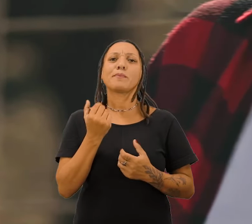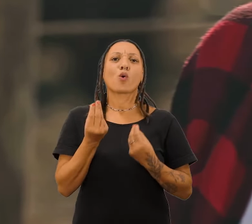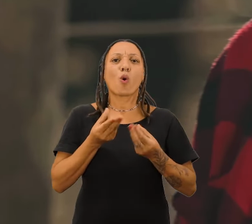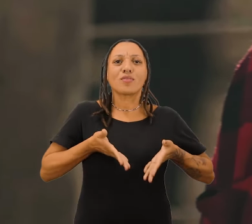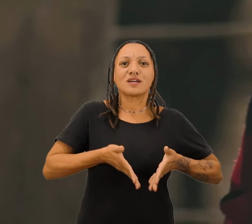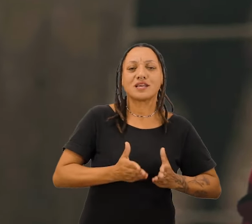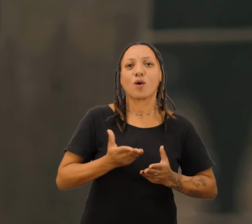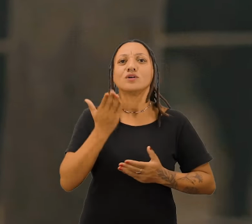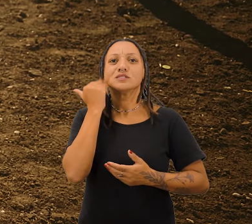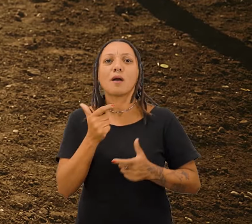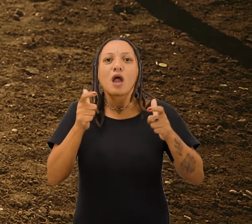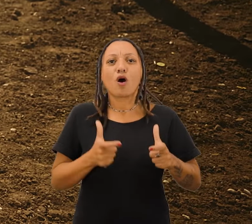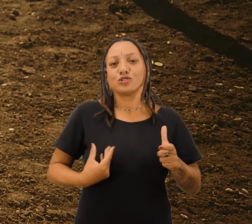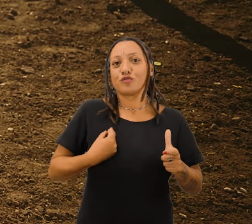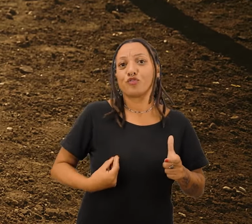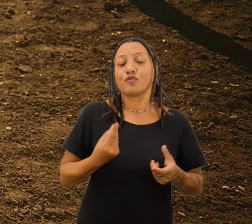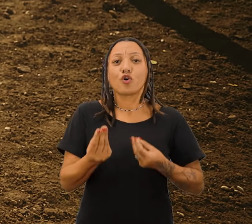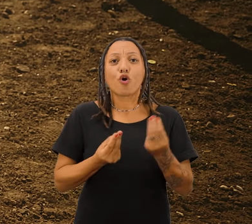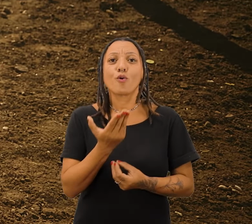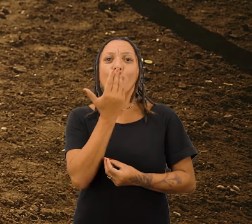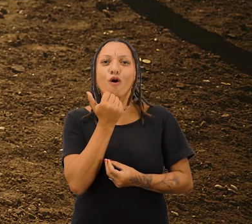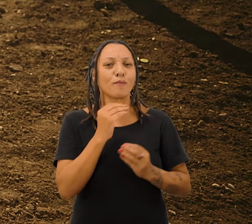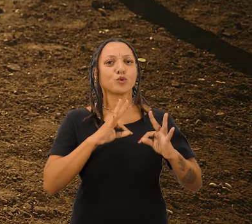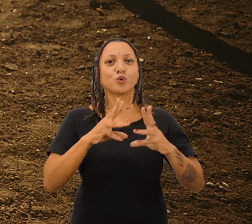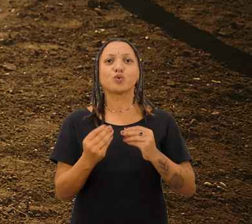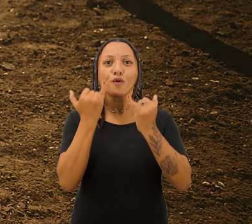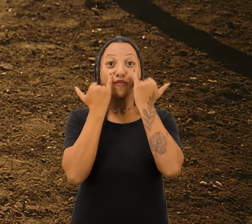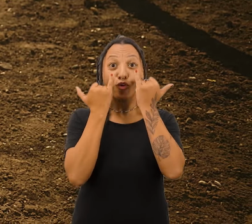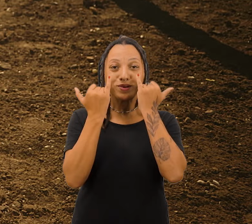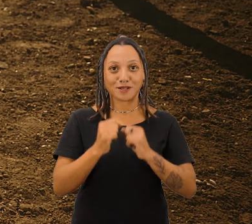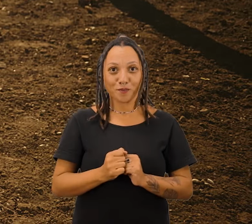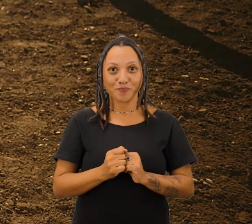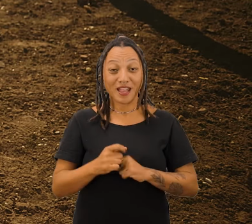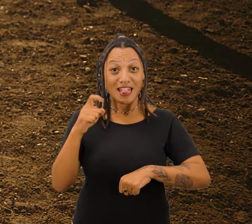The entire animal life management, birth, weighing, feeding, all of this goes into this software.